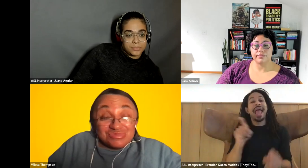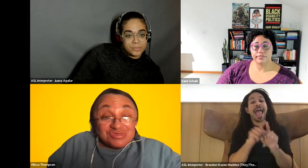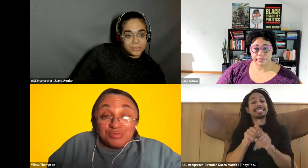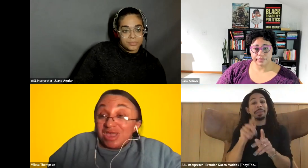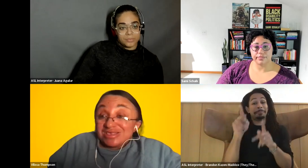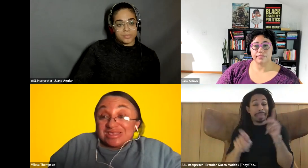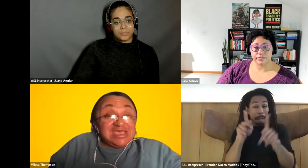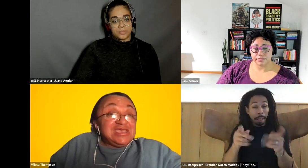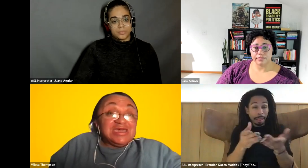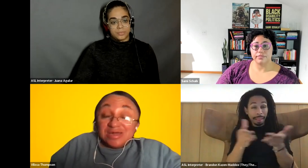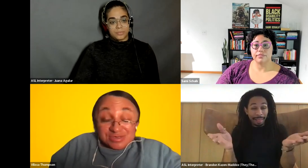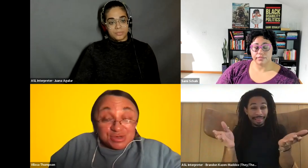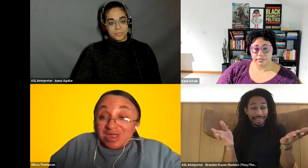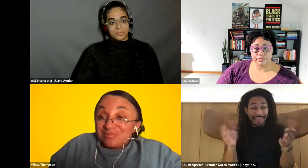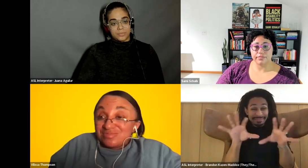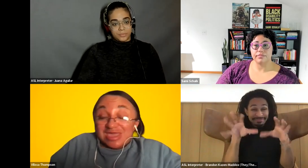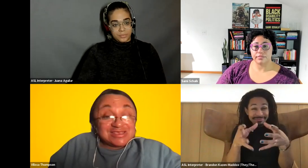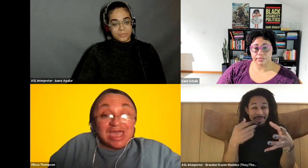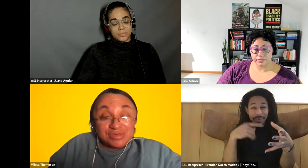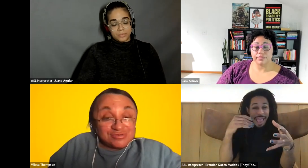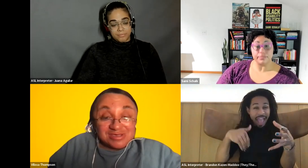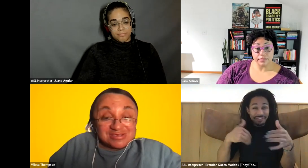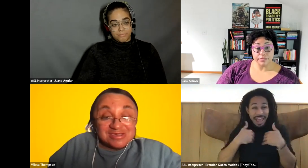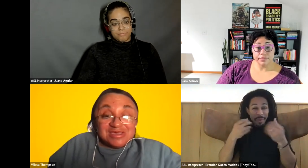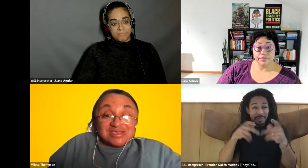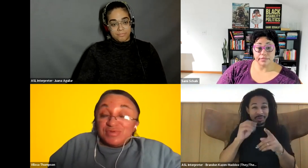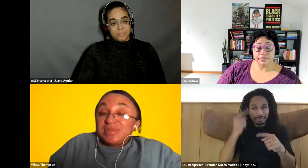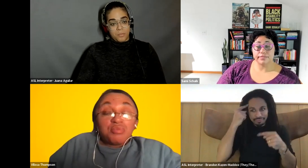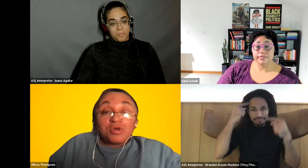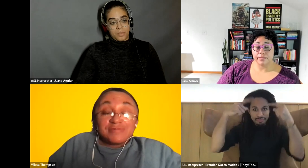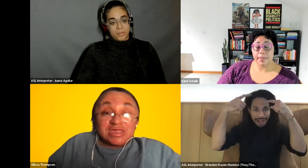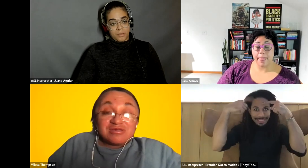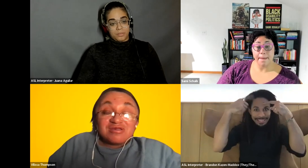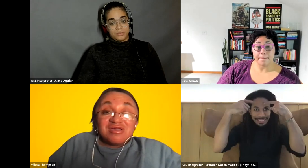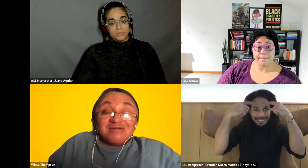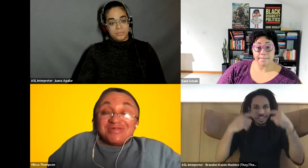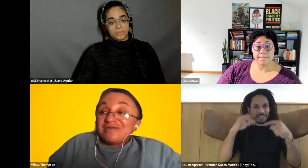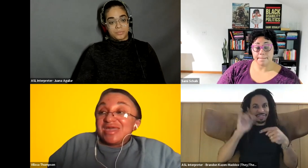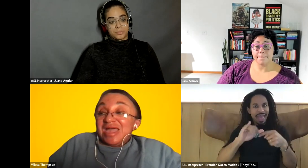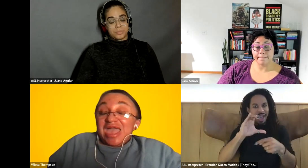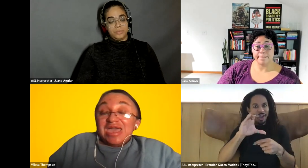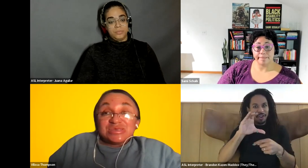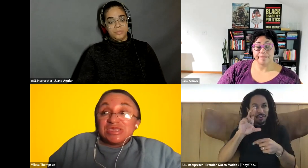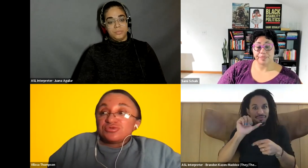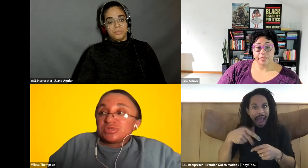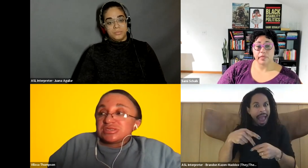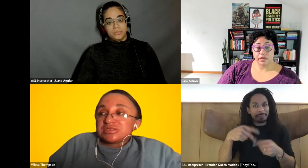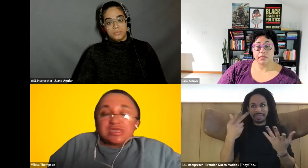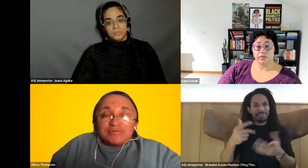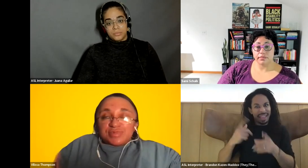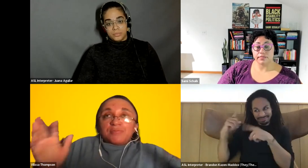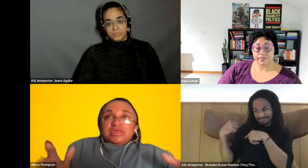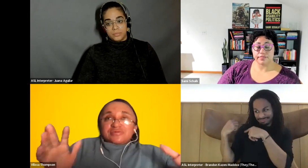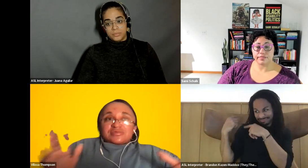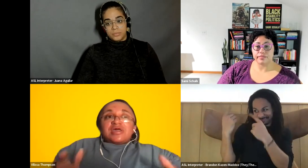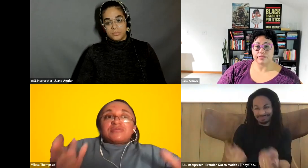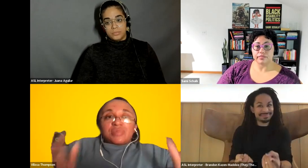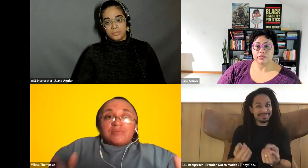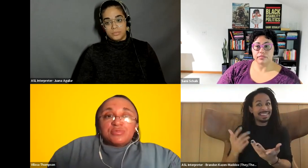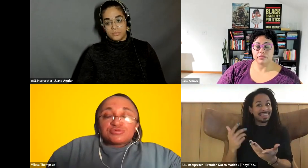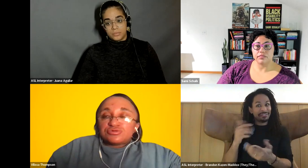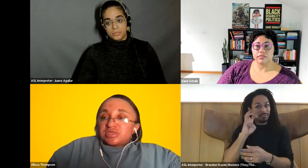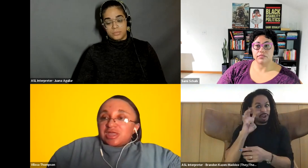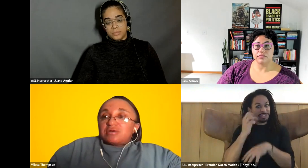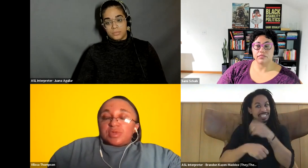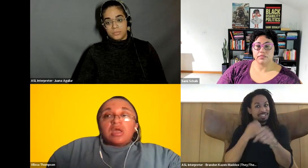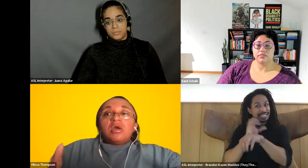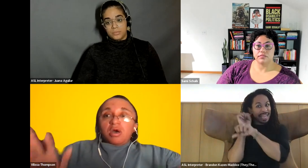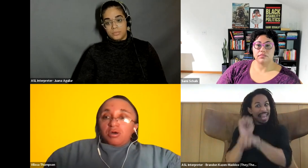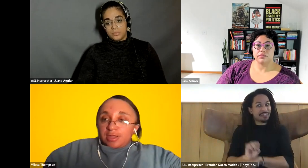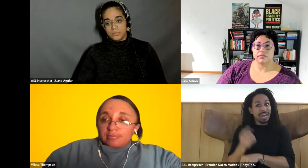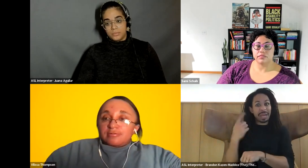Vilissa Thompson: to process any of this crap that has happened to us, because we've been brought over here. We haven't had a chance to just to head within a period of time for black people to sit down and be like, okay.